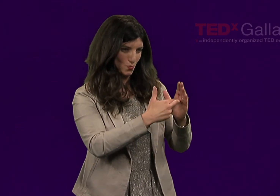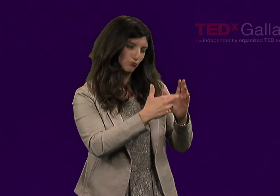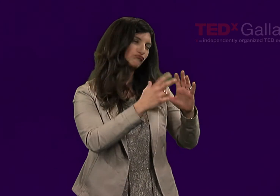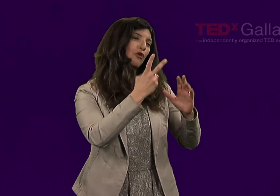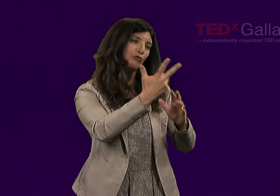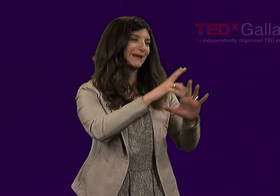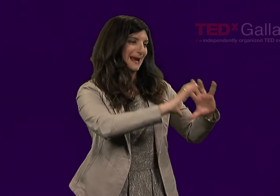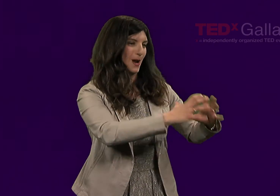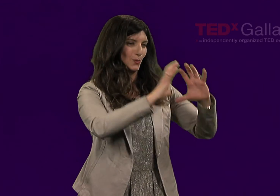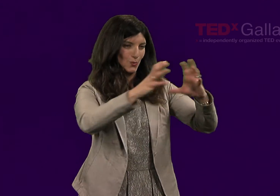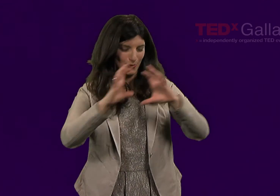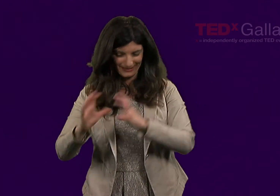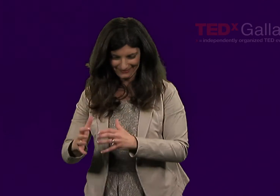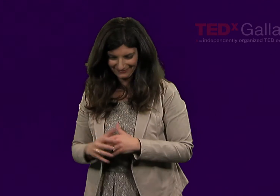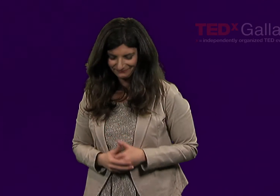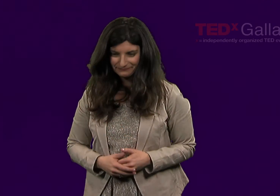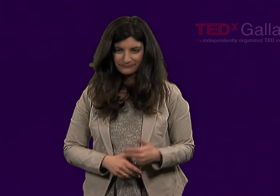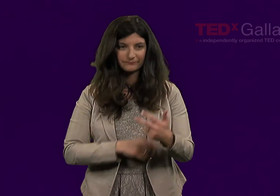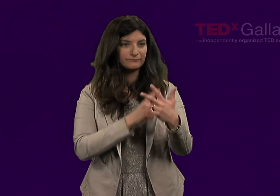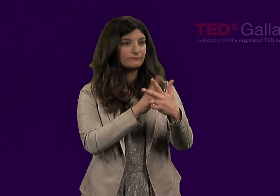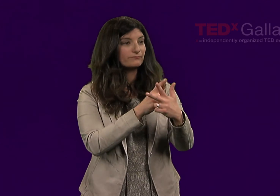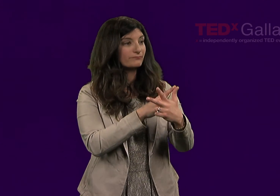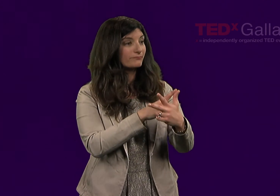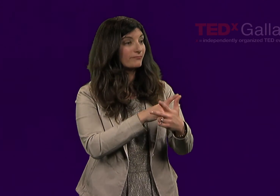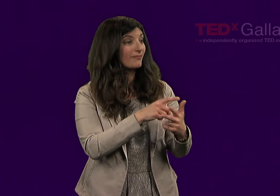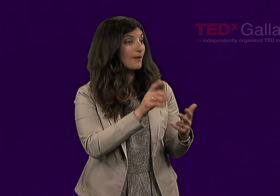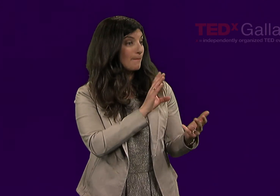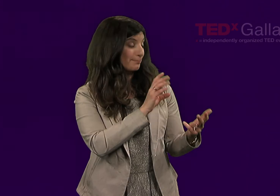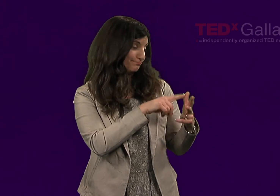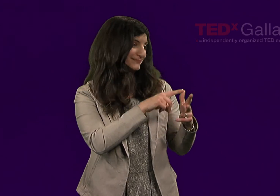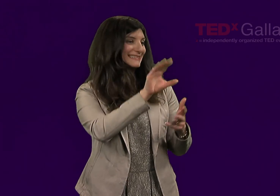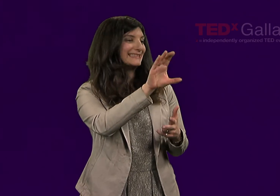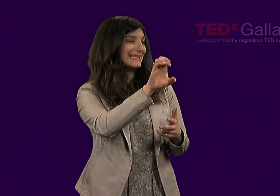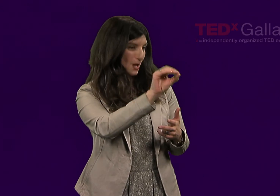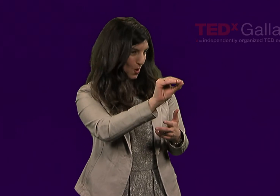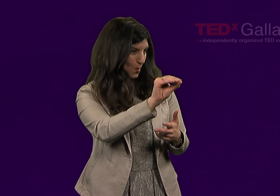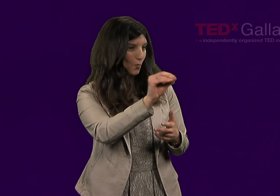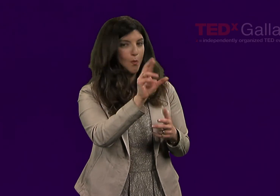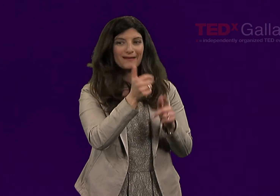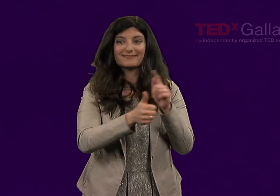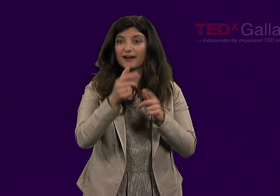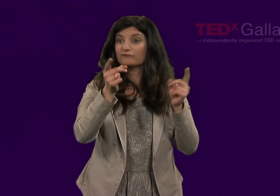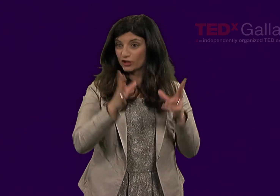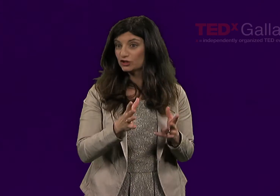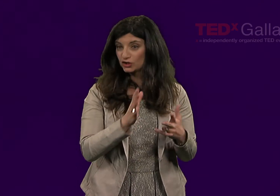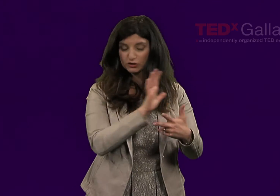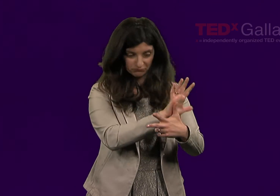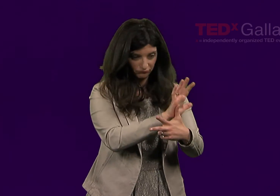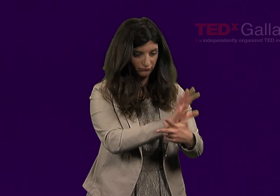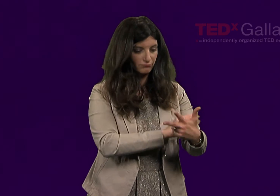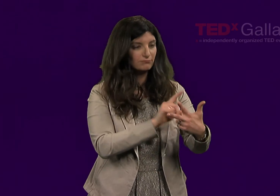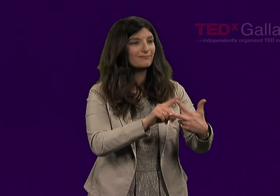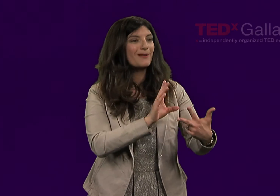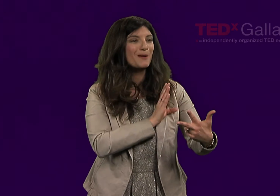Well, I divide our community up into three different groups. First, there's the CEOs and executive director types, and then there are board members,